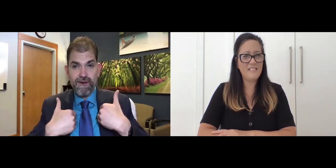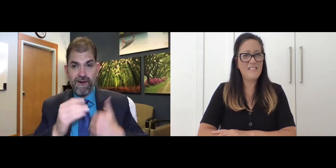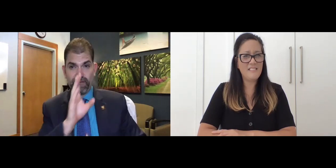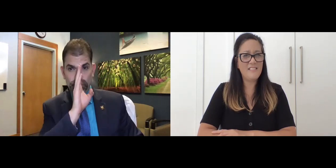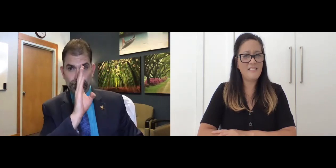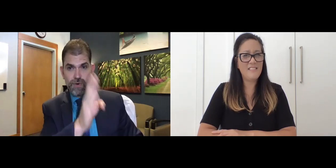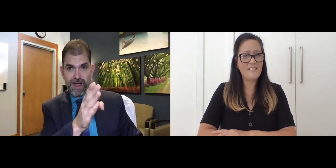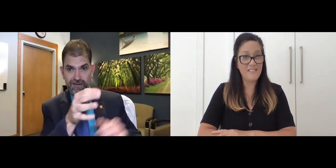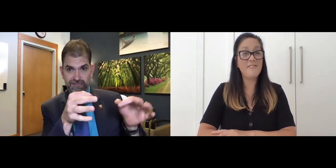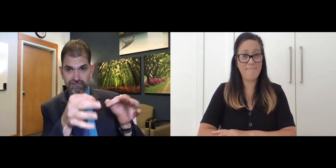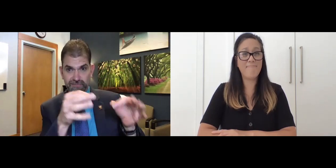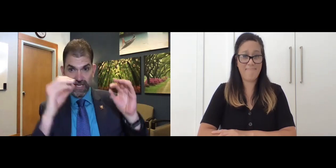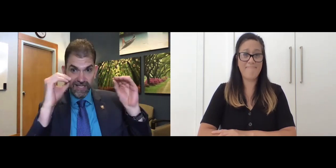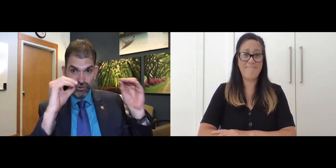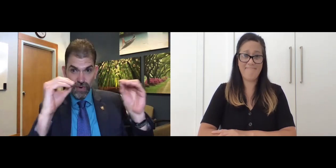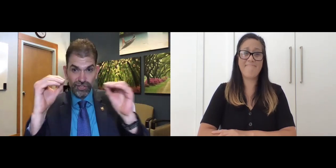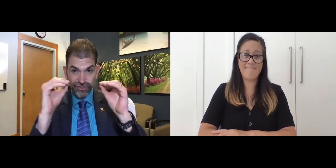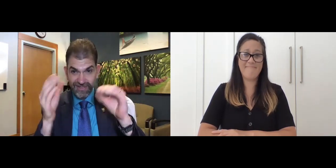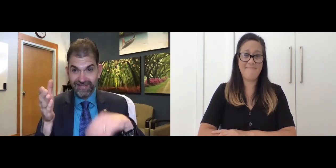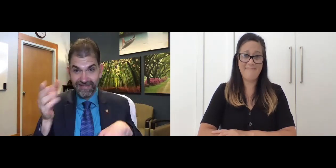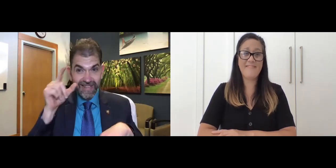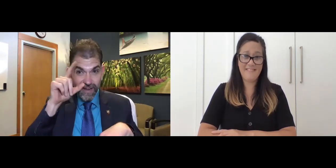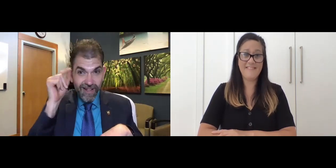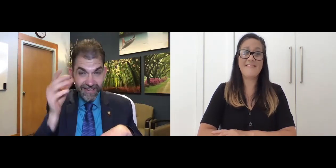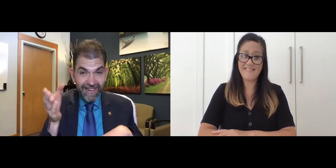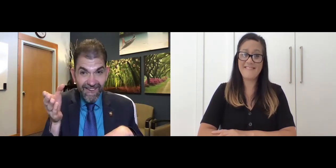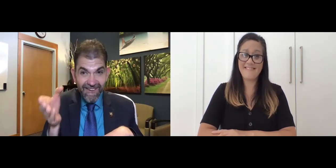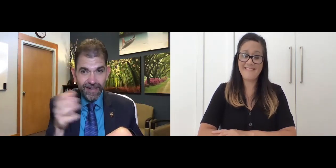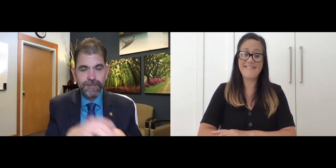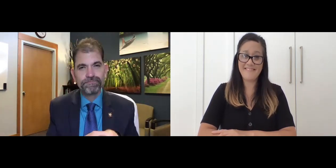too because you have direct instruction. You're not getting it through a third